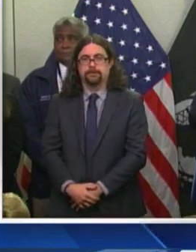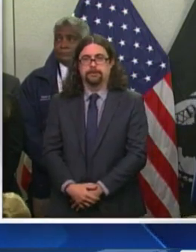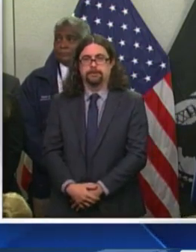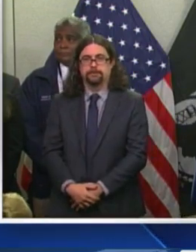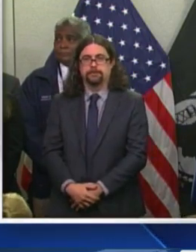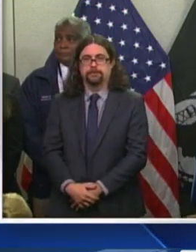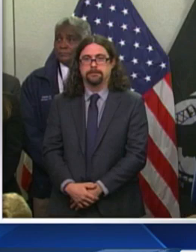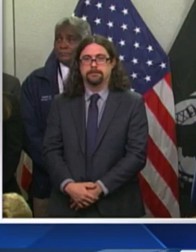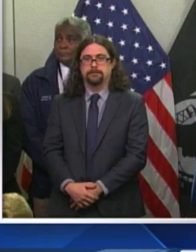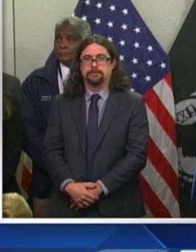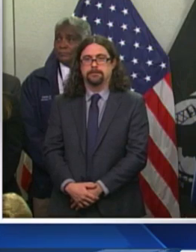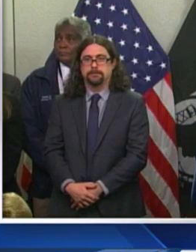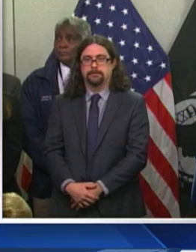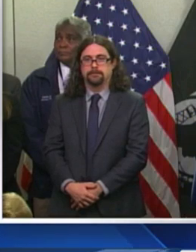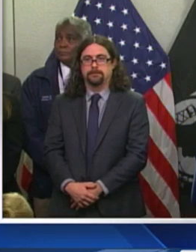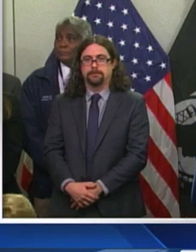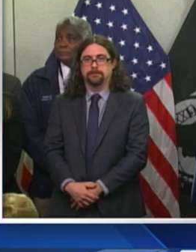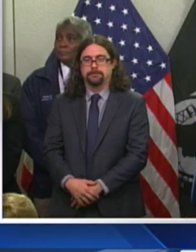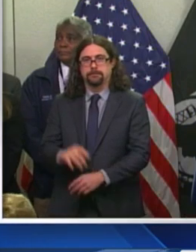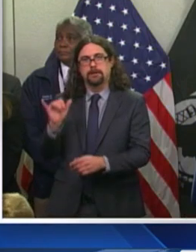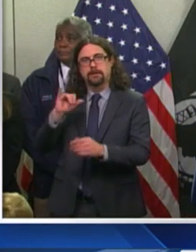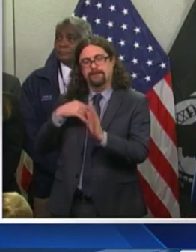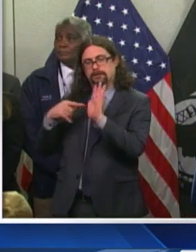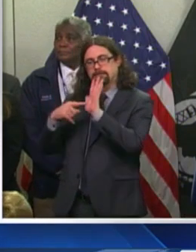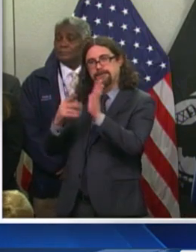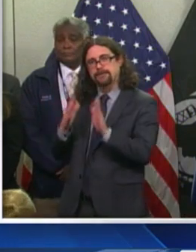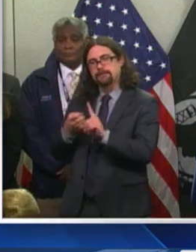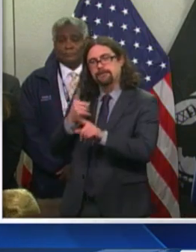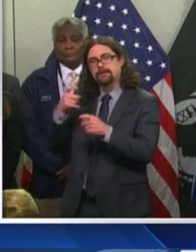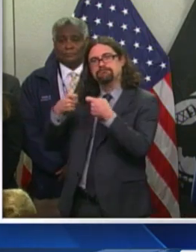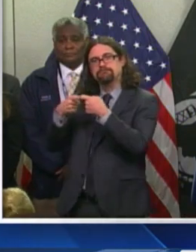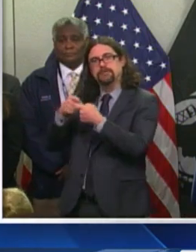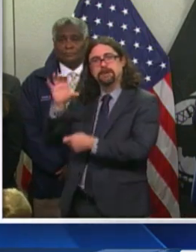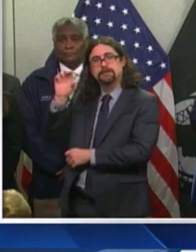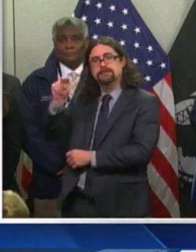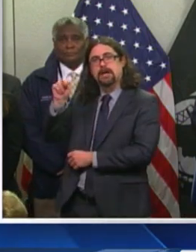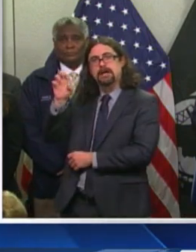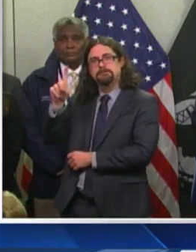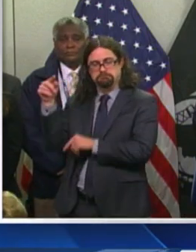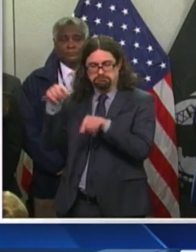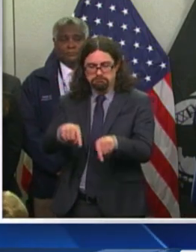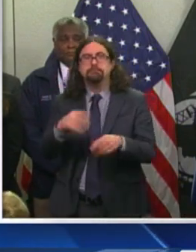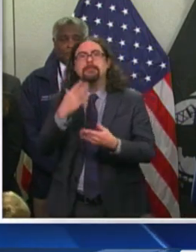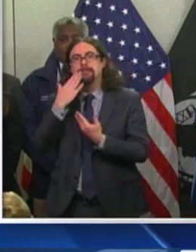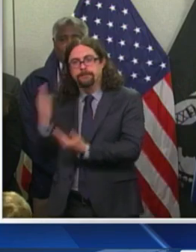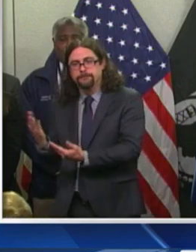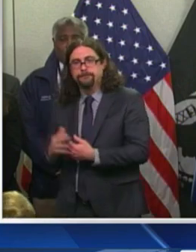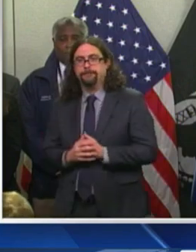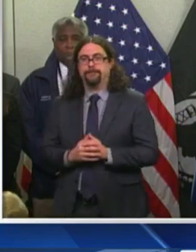OFFICE, AND CARLOS TORRES, VICE PRESIDENT AT CON ED WHO WE HAVE BEEN WORKING WITH VERY CLOSELY IN THESE PREPARATIONS.